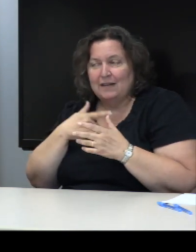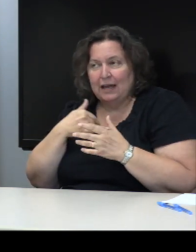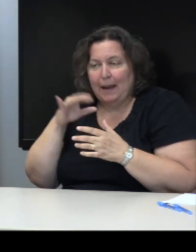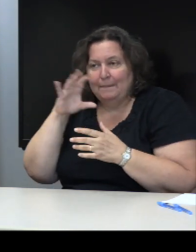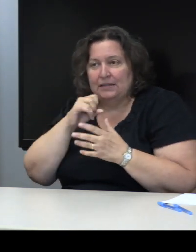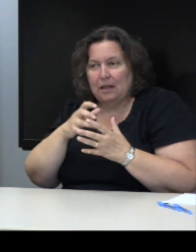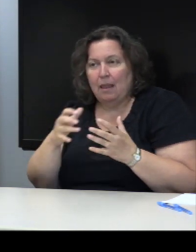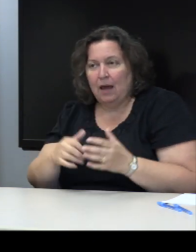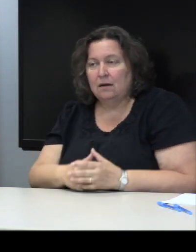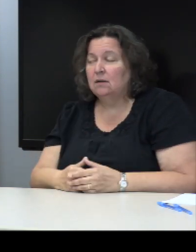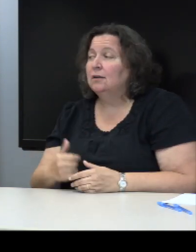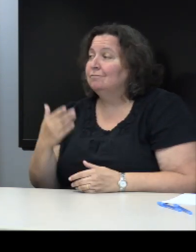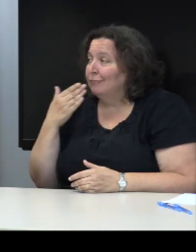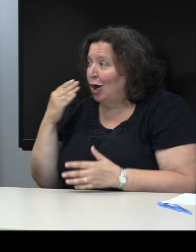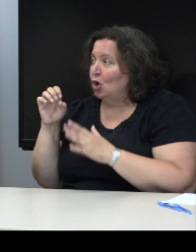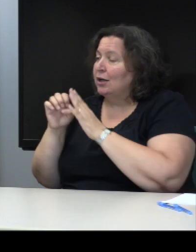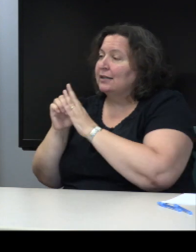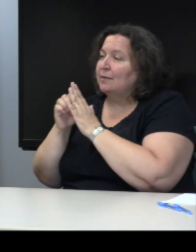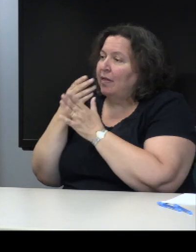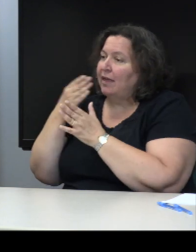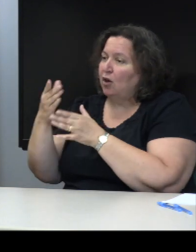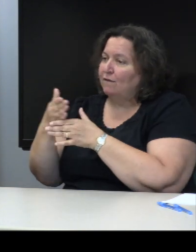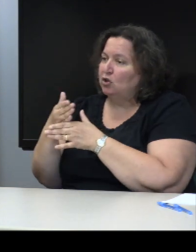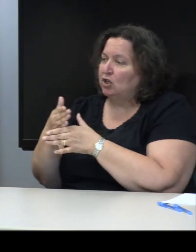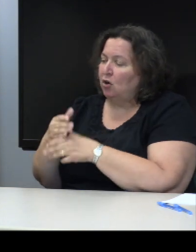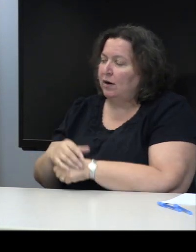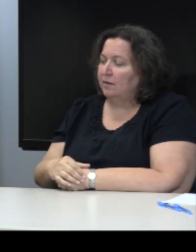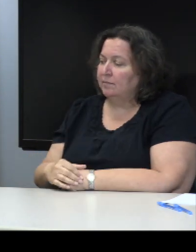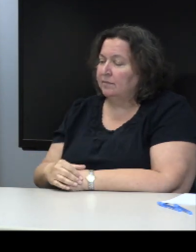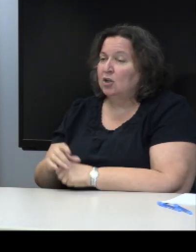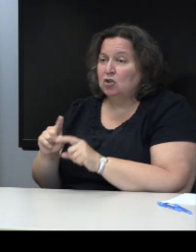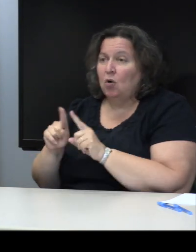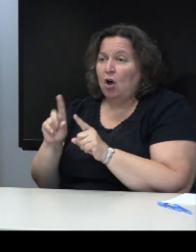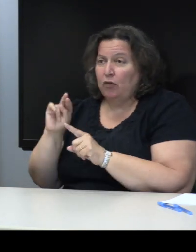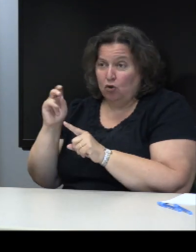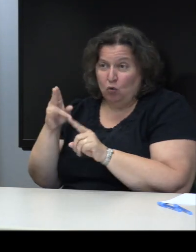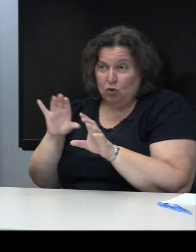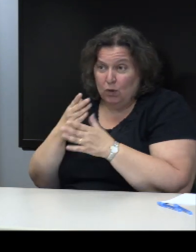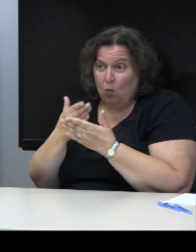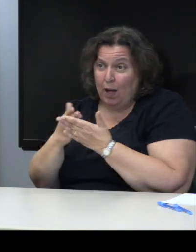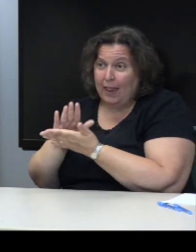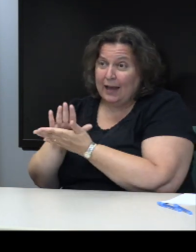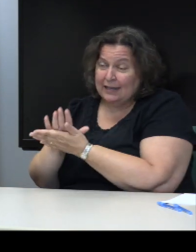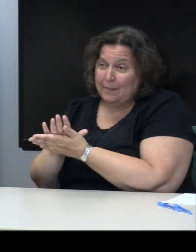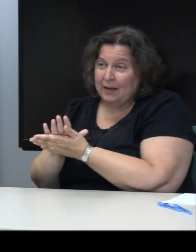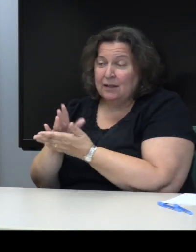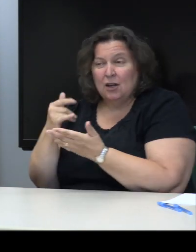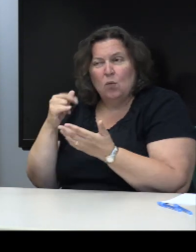like I miss a lot. Jody: Good examples. Thank you for sharing. So although Norah is doing well academically, we can see that there